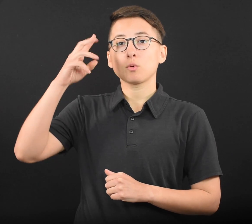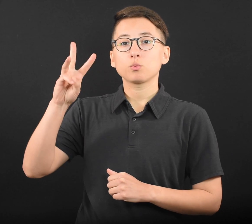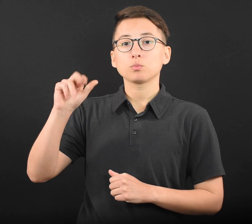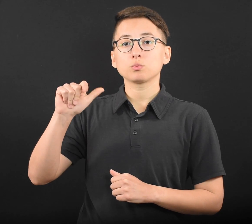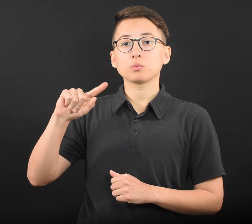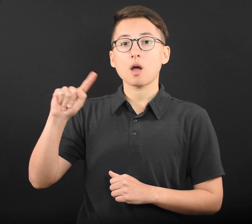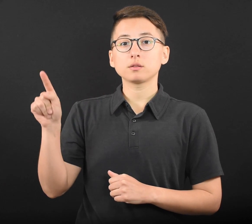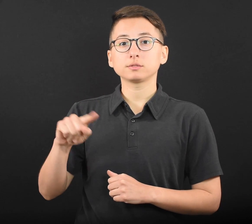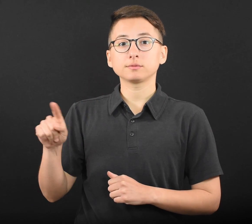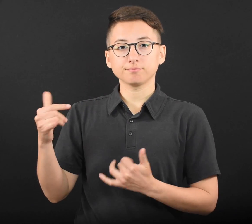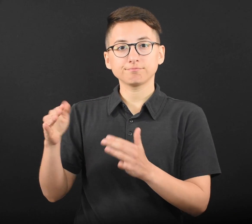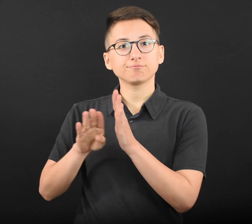Governor Walz Launches